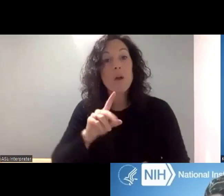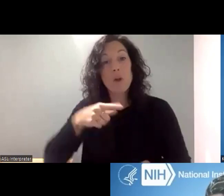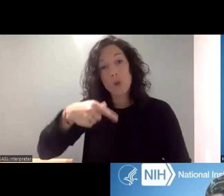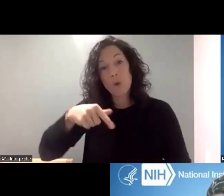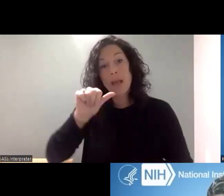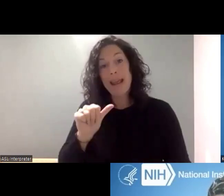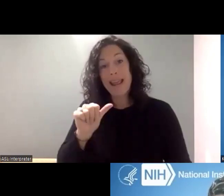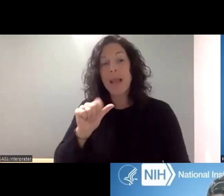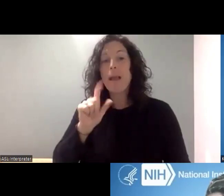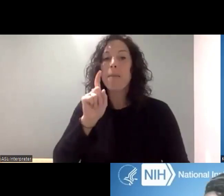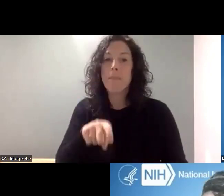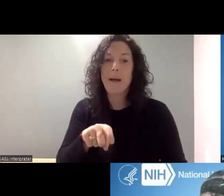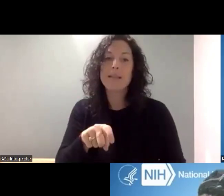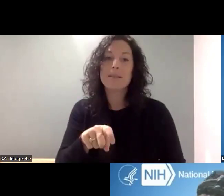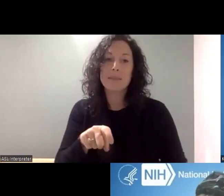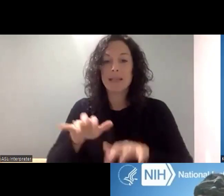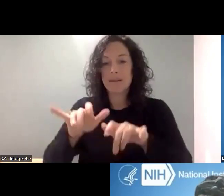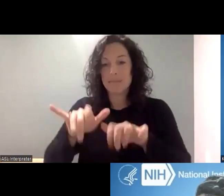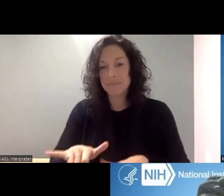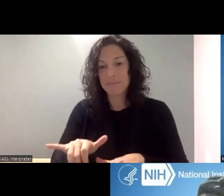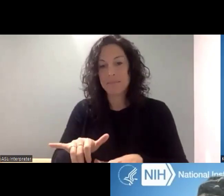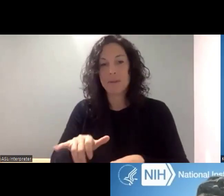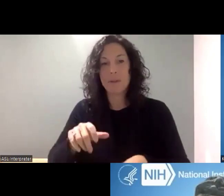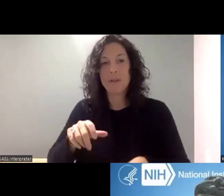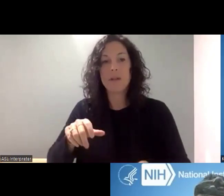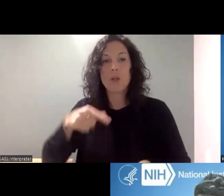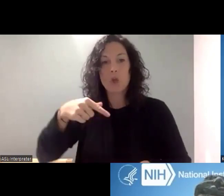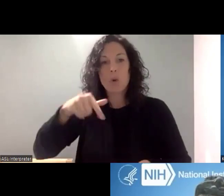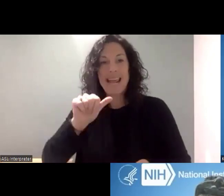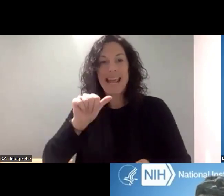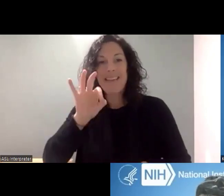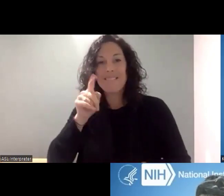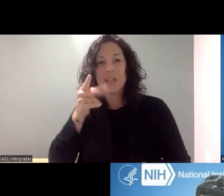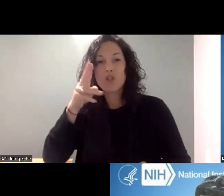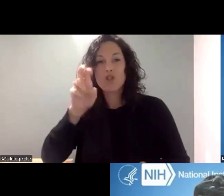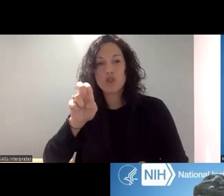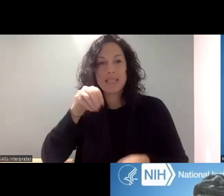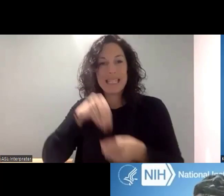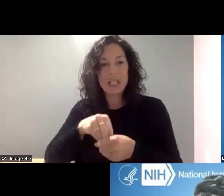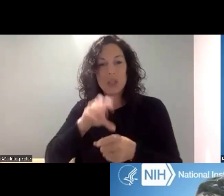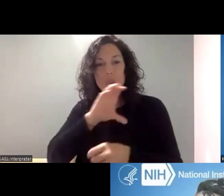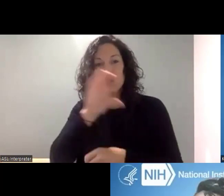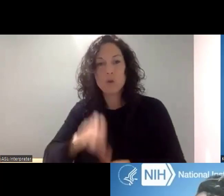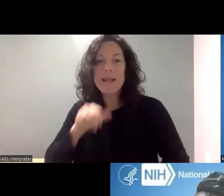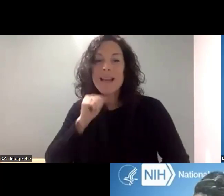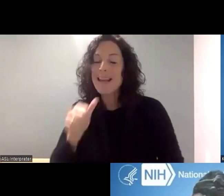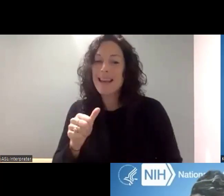need to be entered into the Q and A feature in Zoom. We will not be taking questions for our presenters